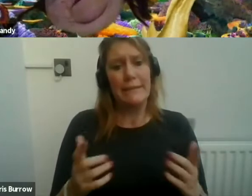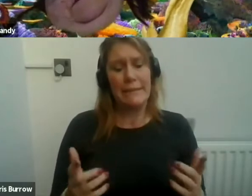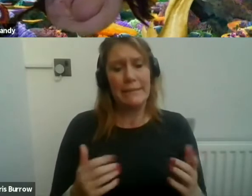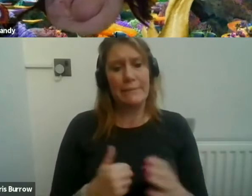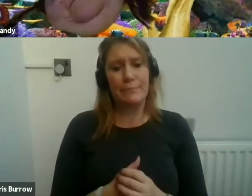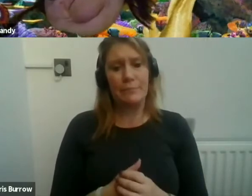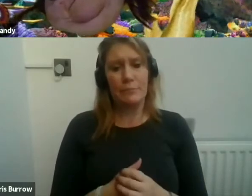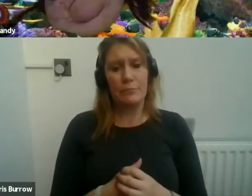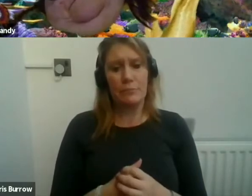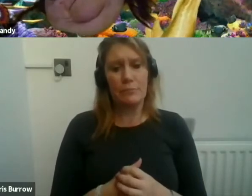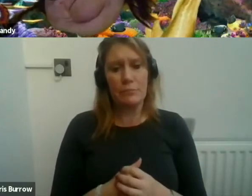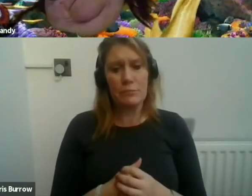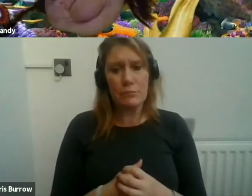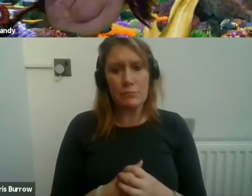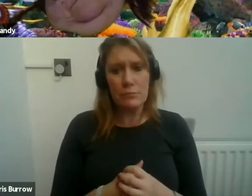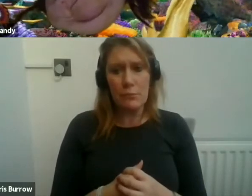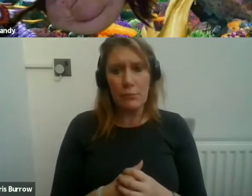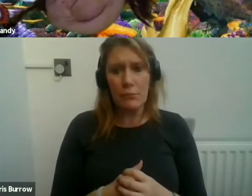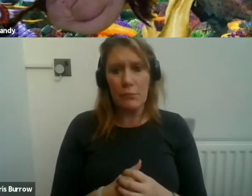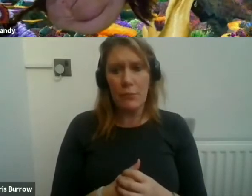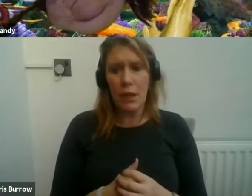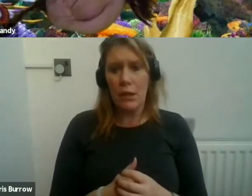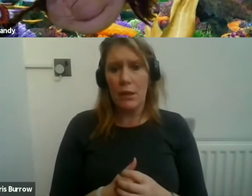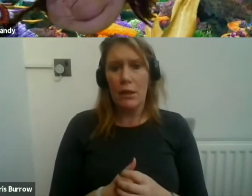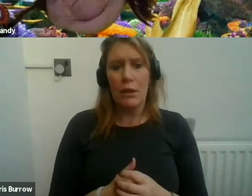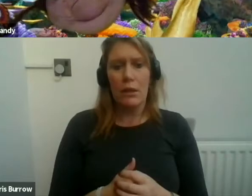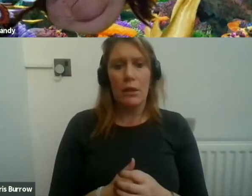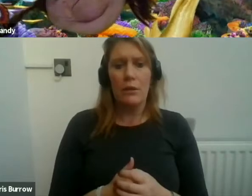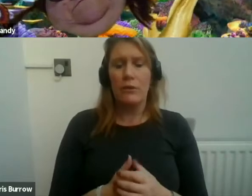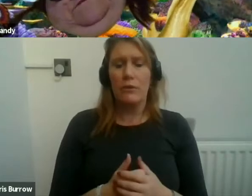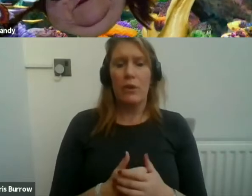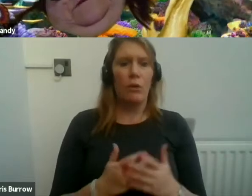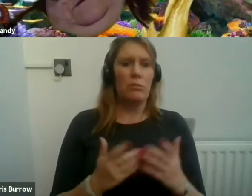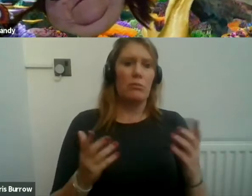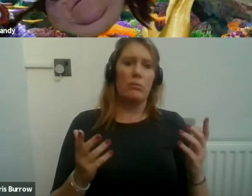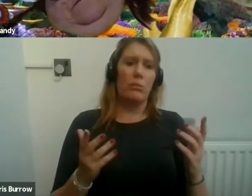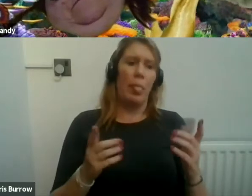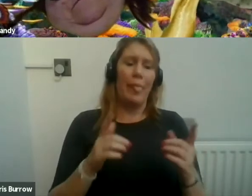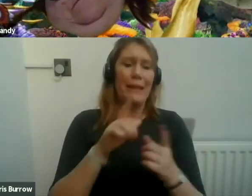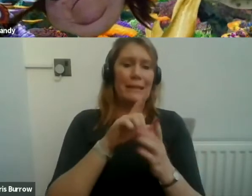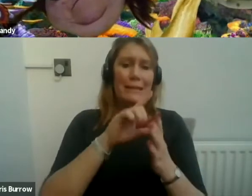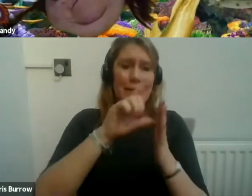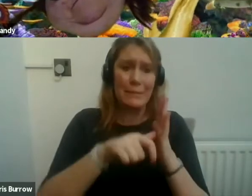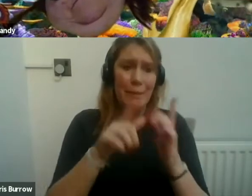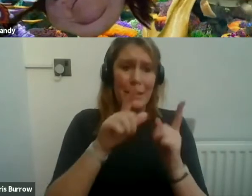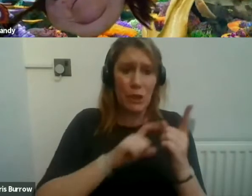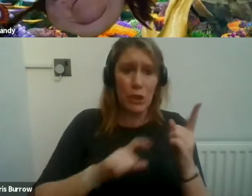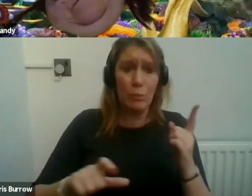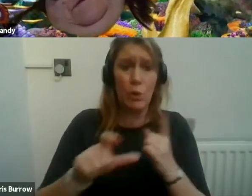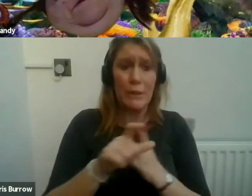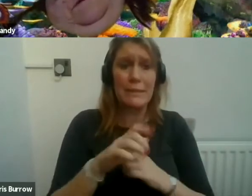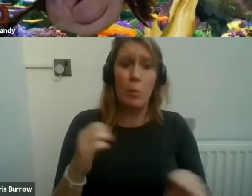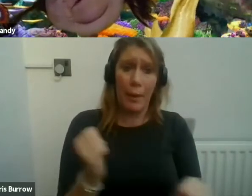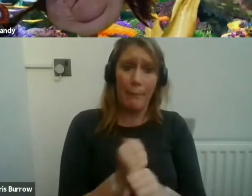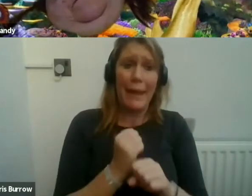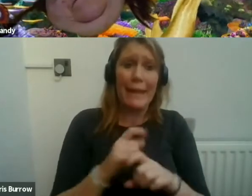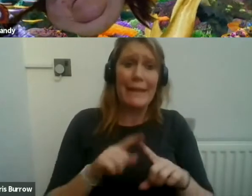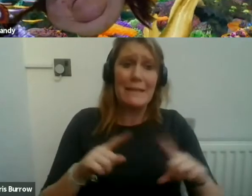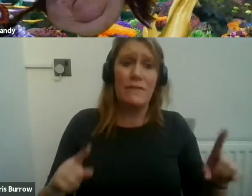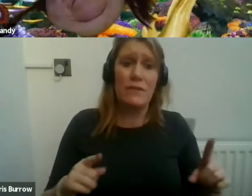whenever we are in the disability community. We're making a difference to somebody's life.